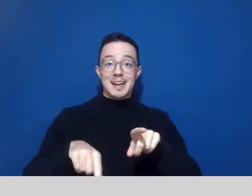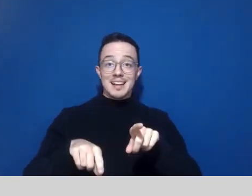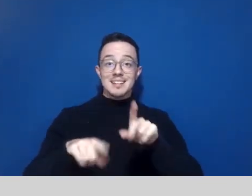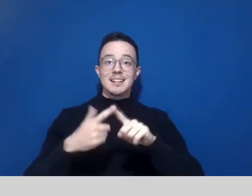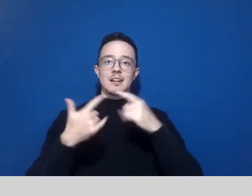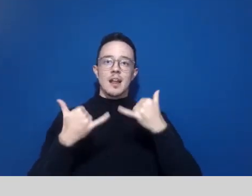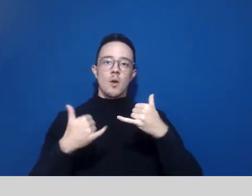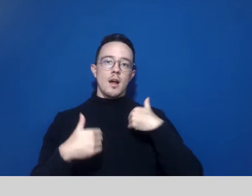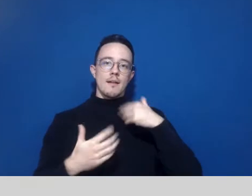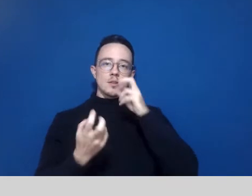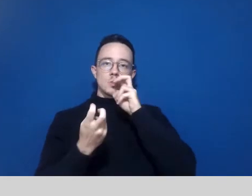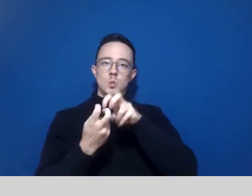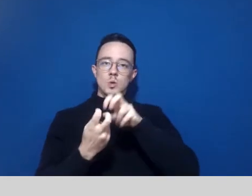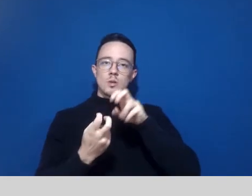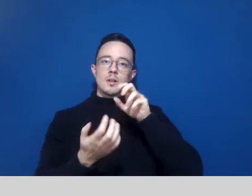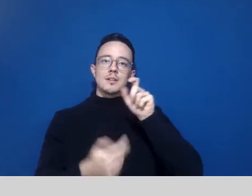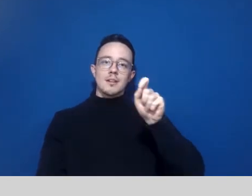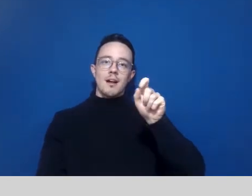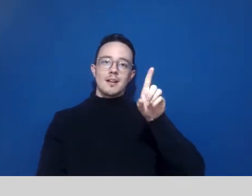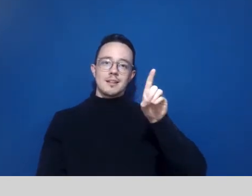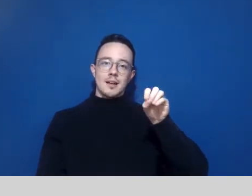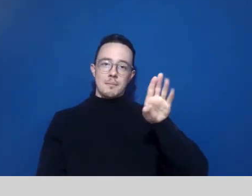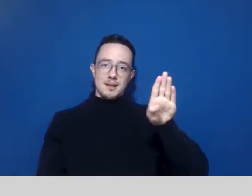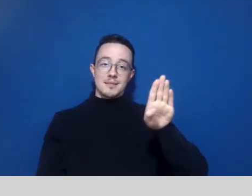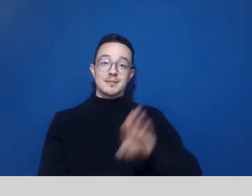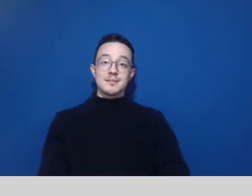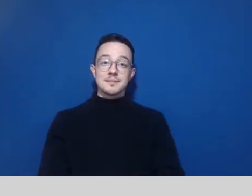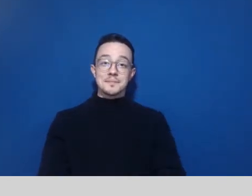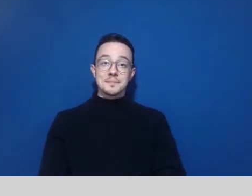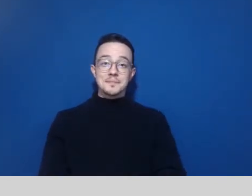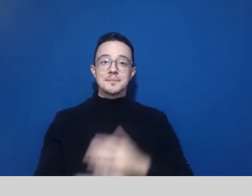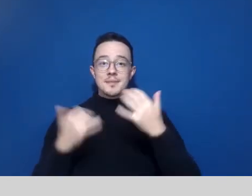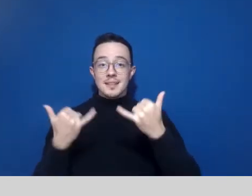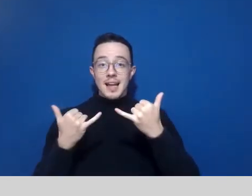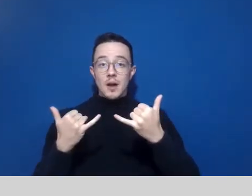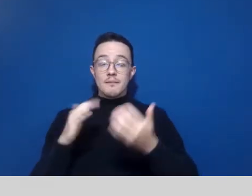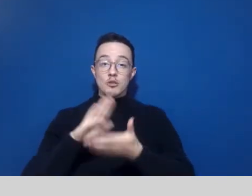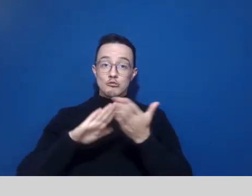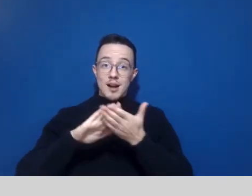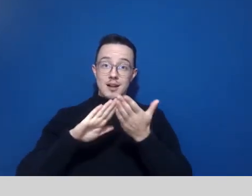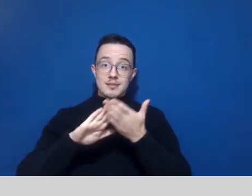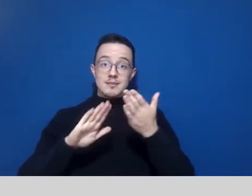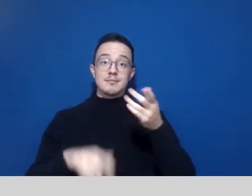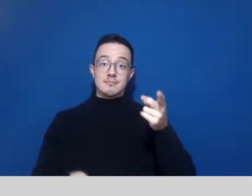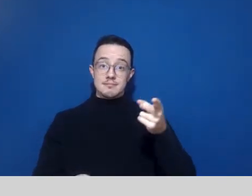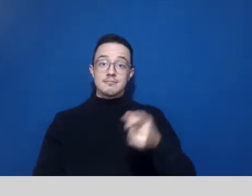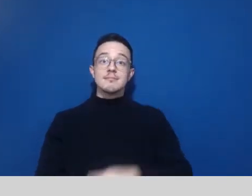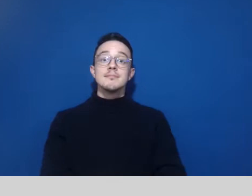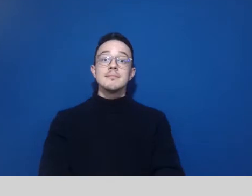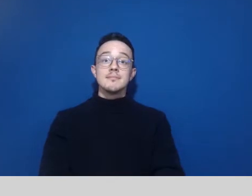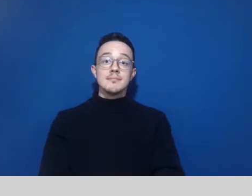and now I have squirrels.db, which is a SQLite database. If I run "sqlite3 squirrels.db .schema,"